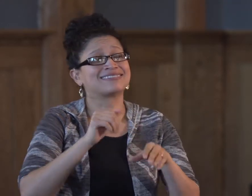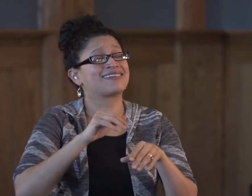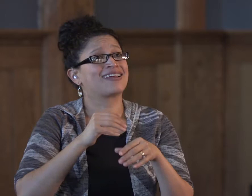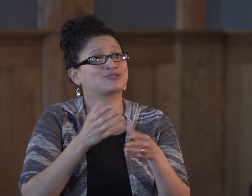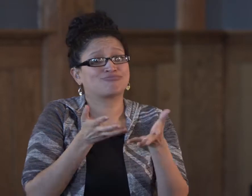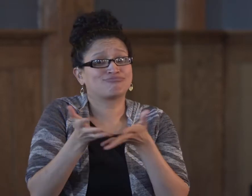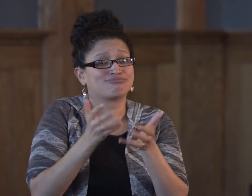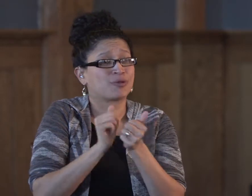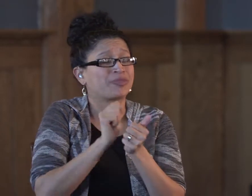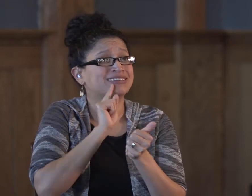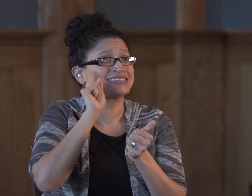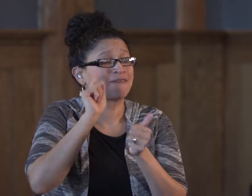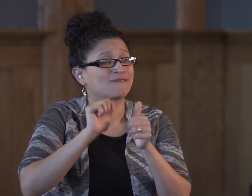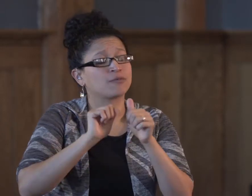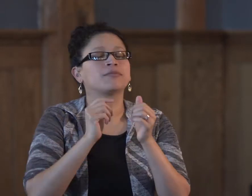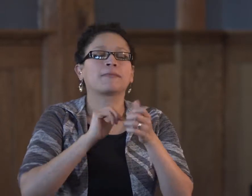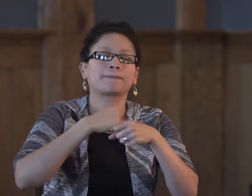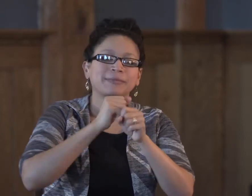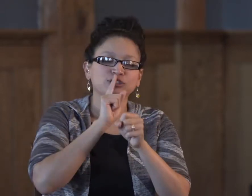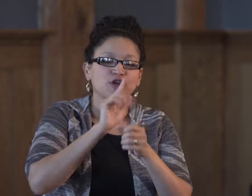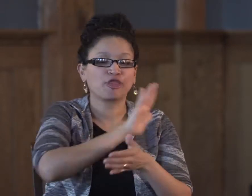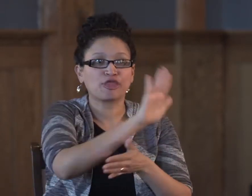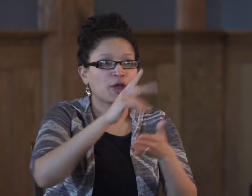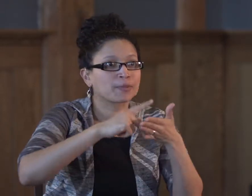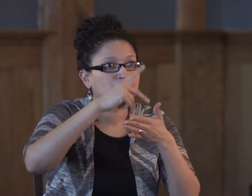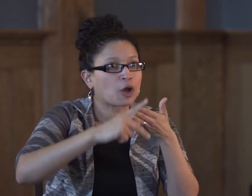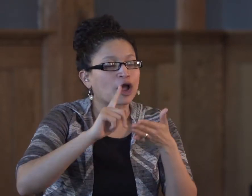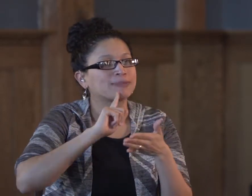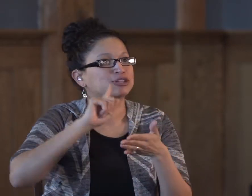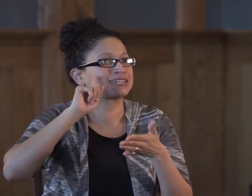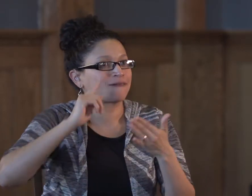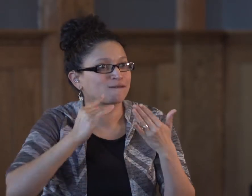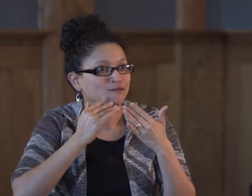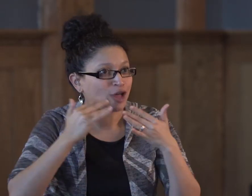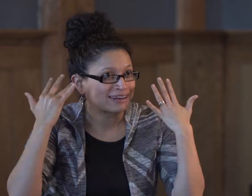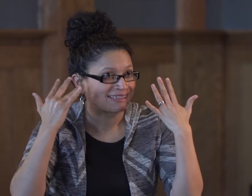Deaf culture and were culturally competent and ready to work with Deaf survivors, ensuring